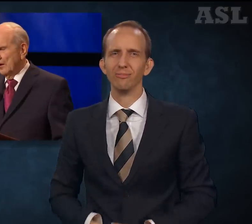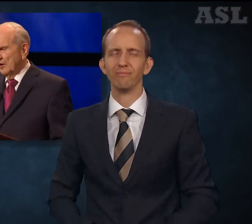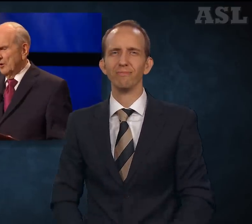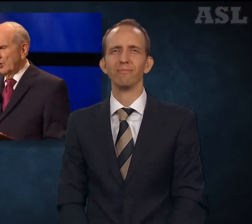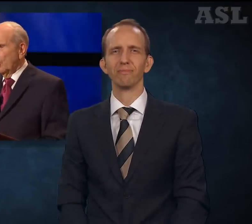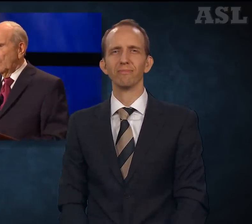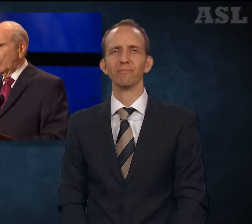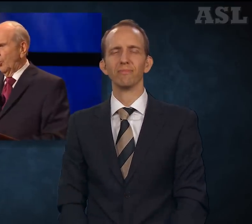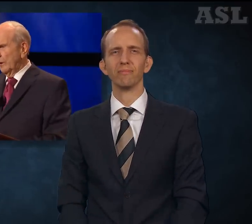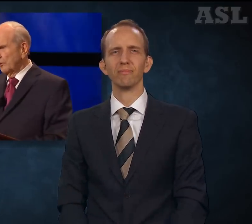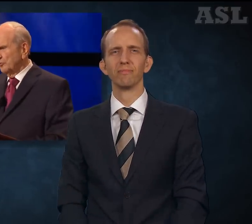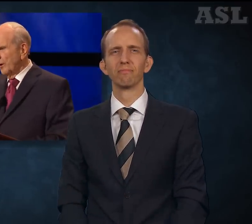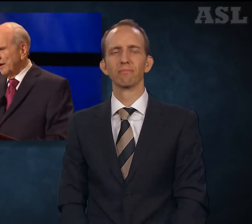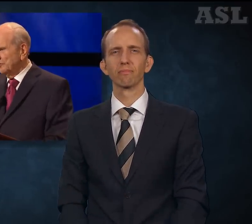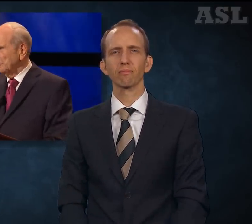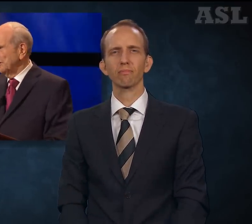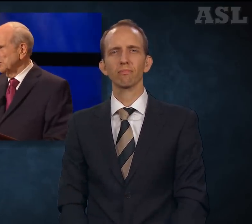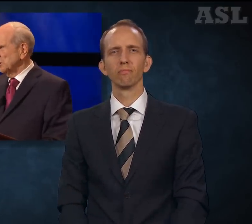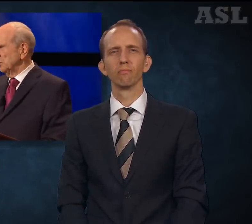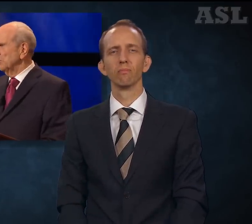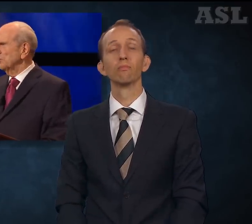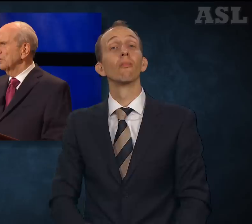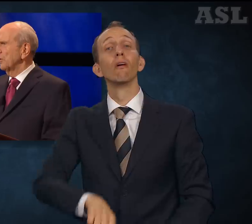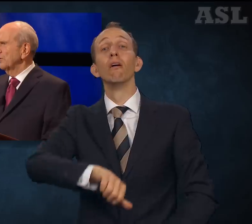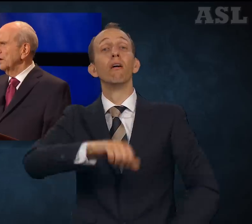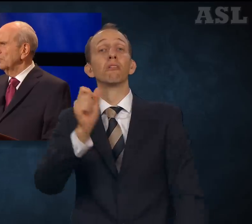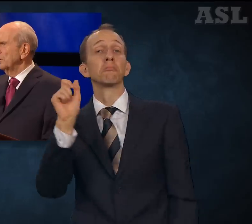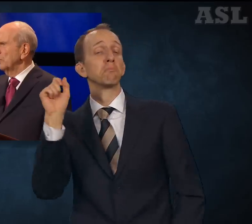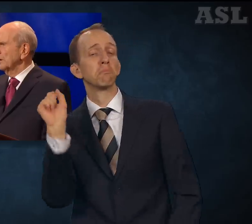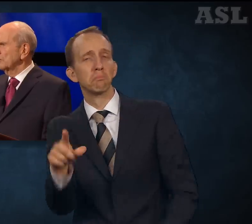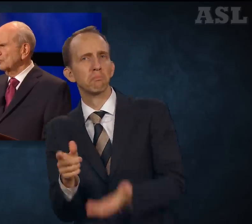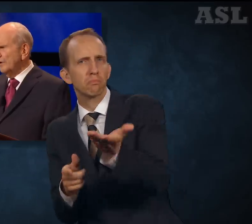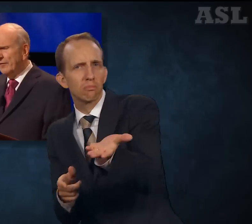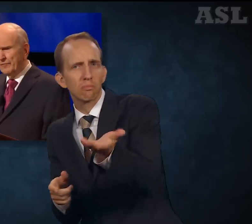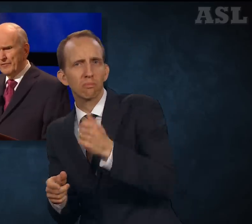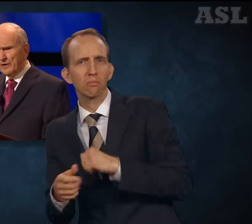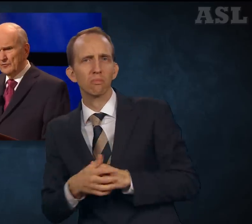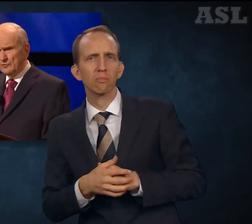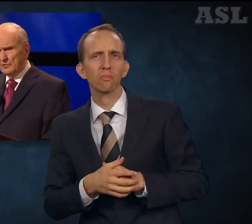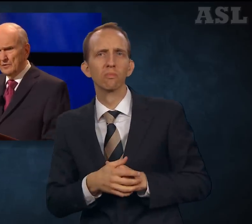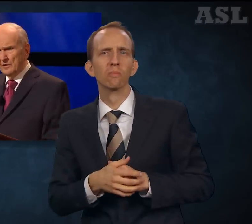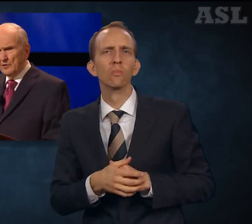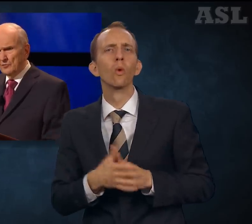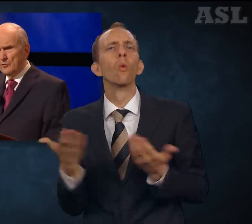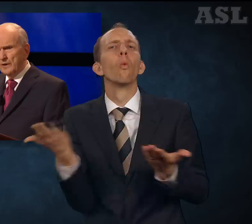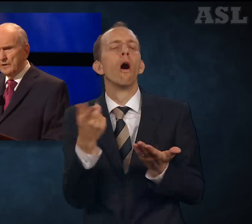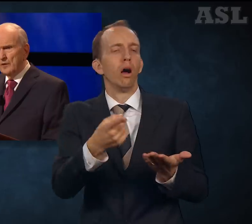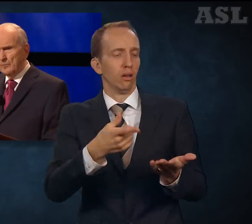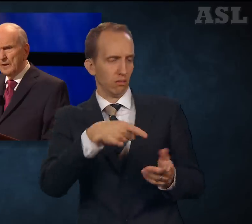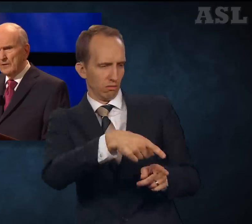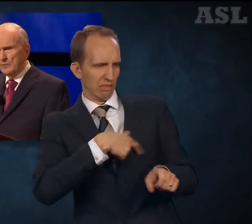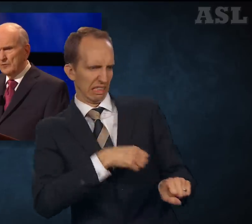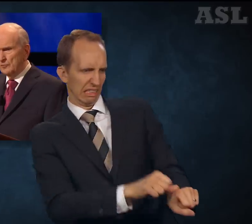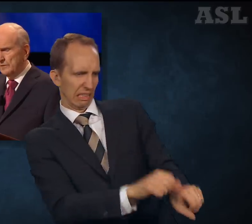AND I WOULD BE THE VERY KINDEST PERSON I CAN BE." WE ALSO ASKED THESE YOUTH